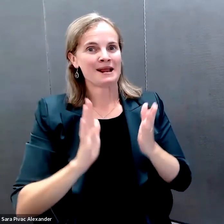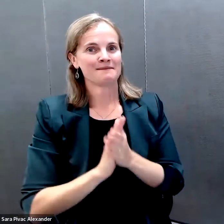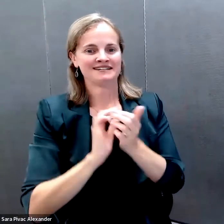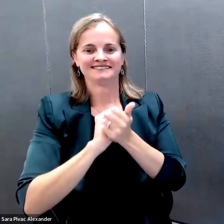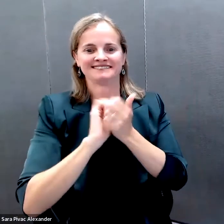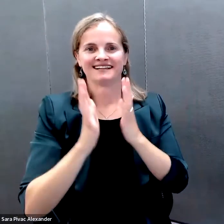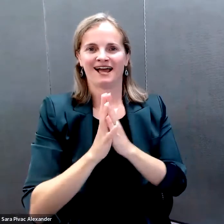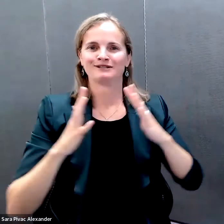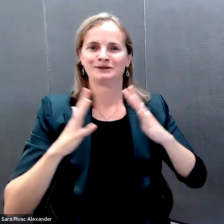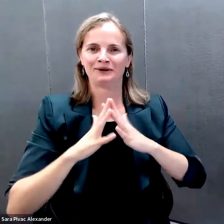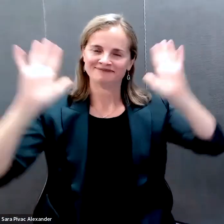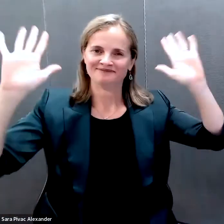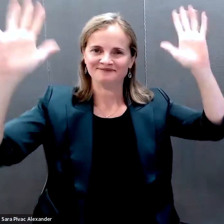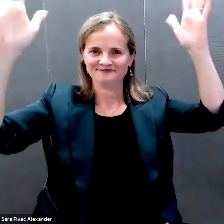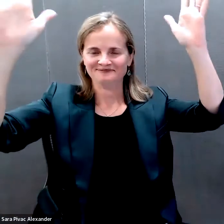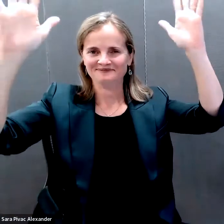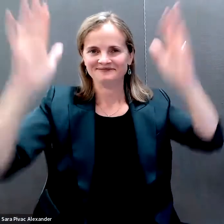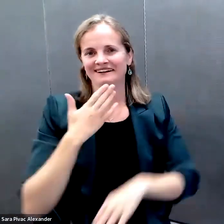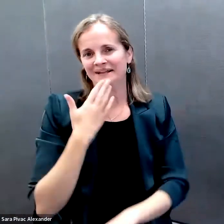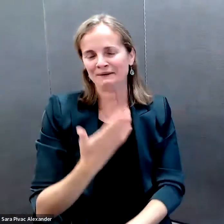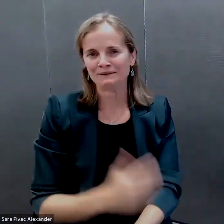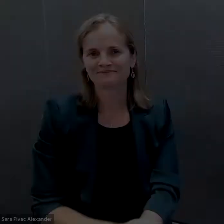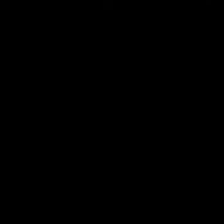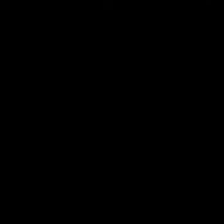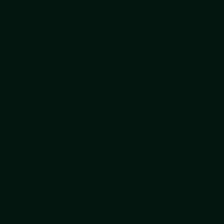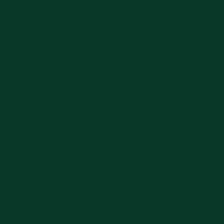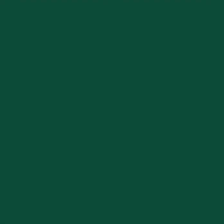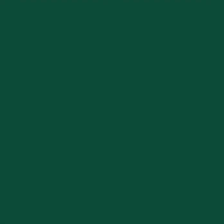thank you and happy NZSL week to you.